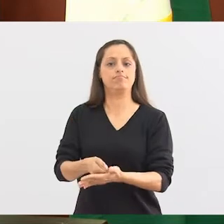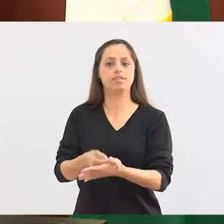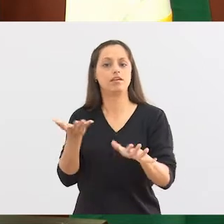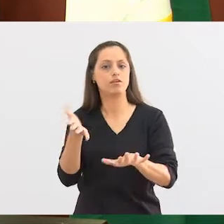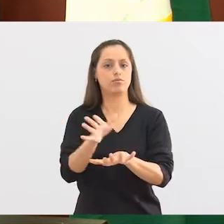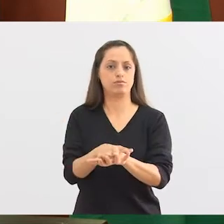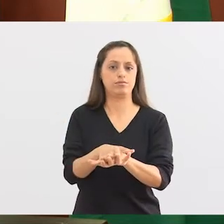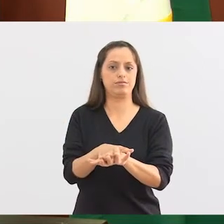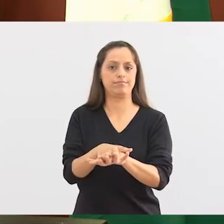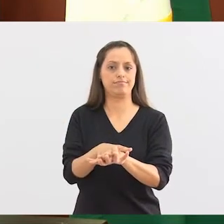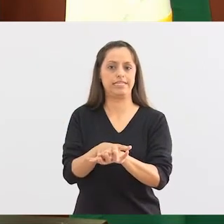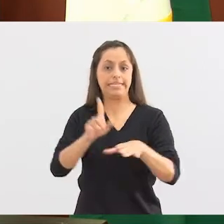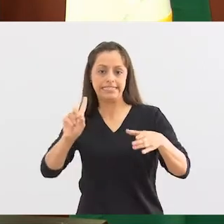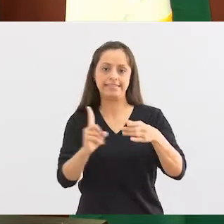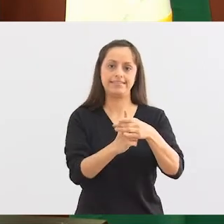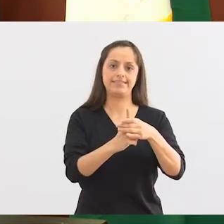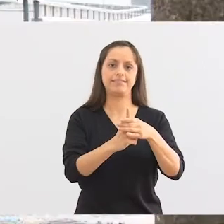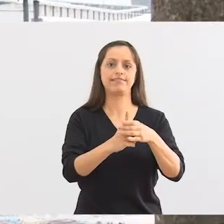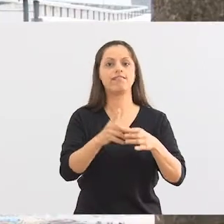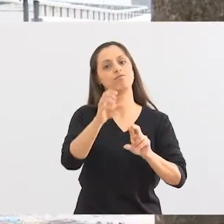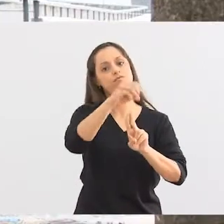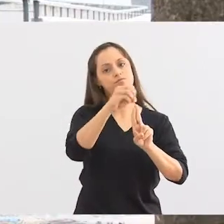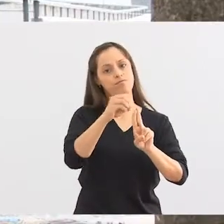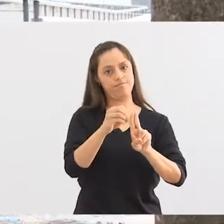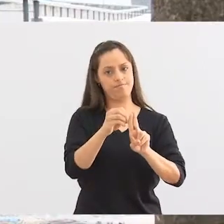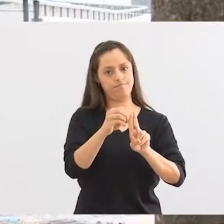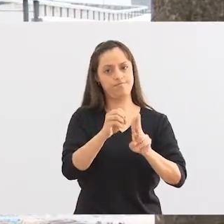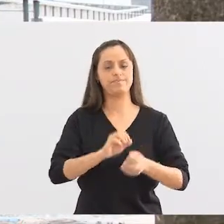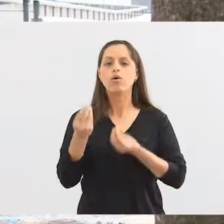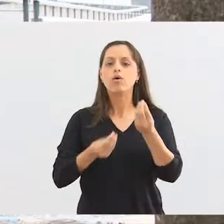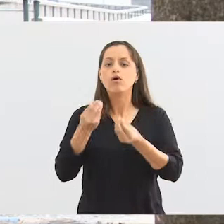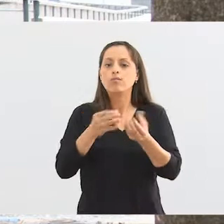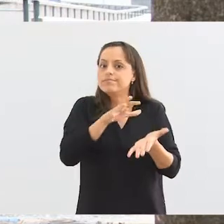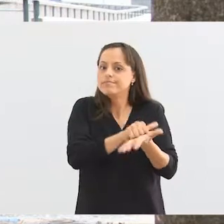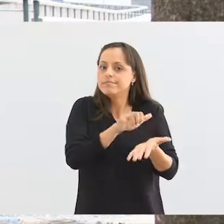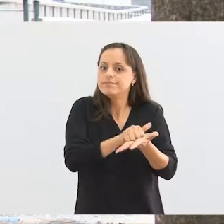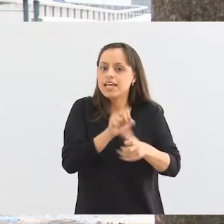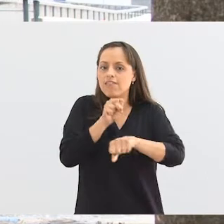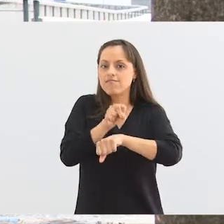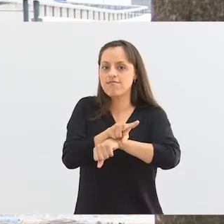raised discussions about this part of the population.